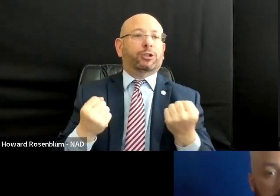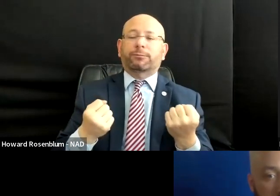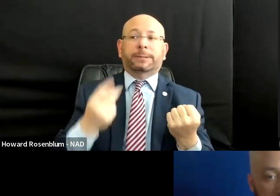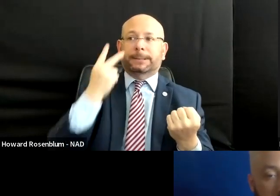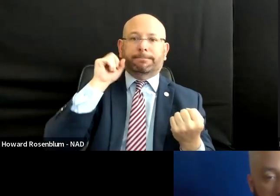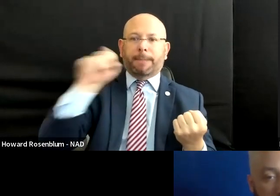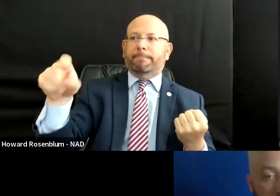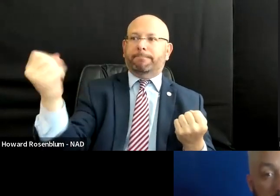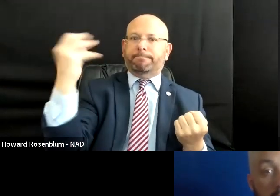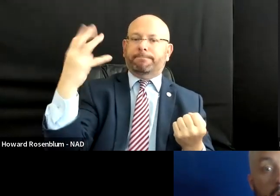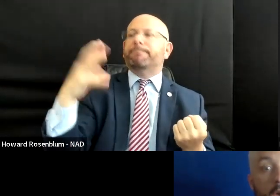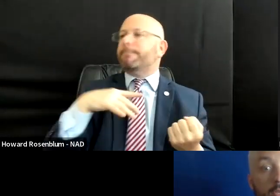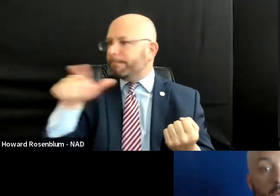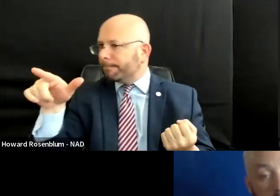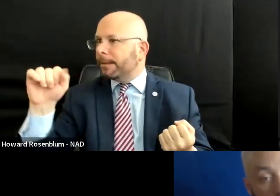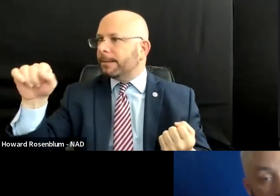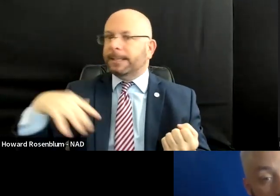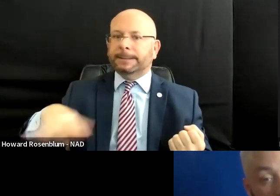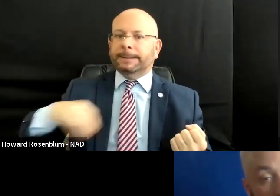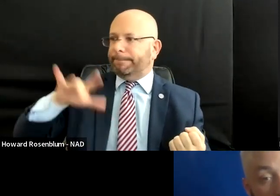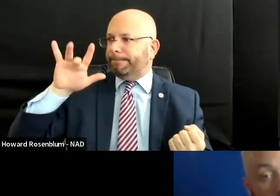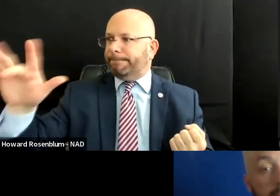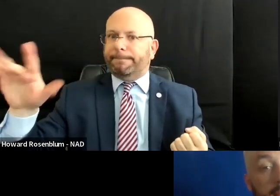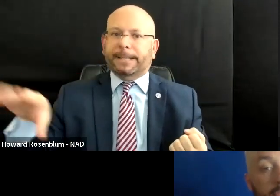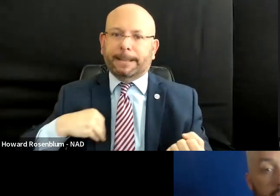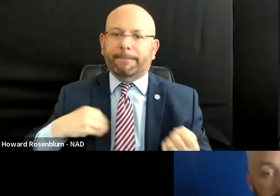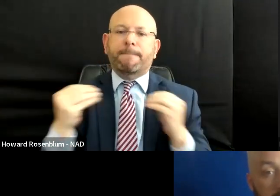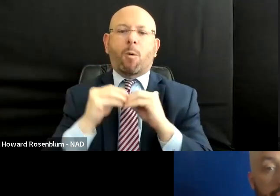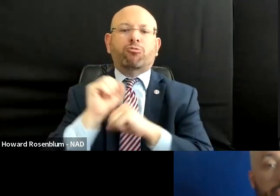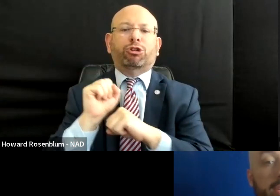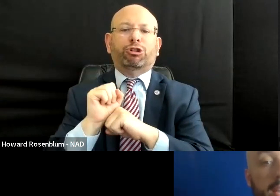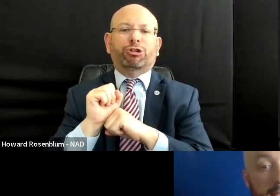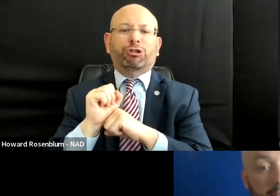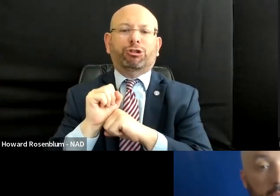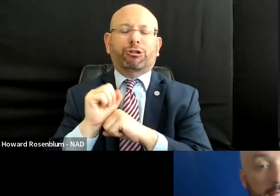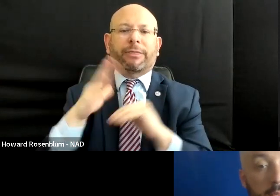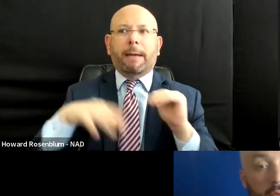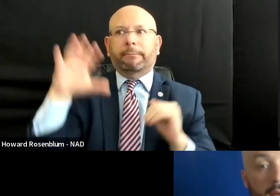it. I worked with Uber and Lyft, NAD worked with them so we developed something that would flash that